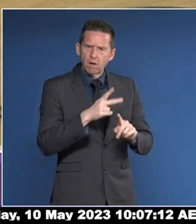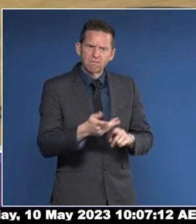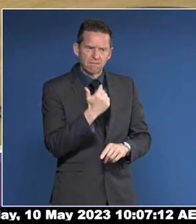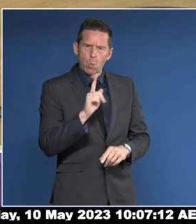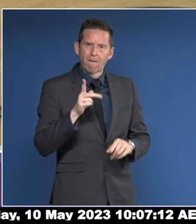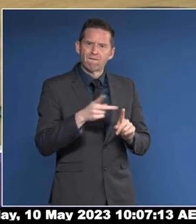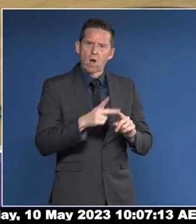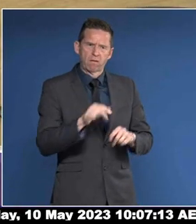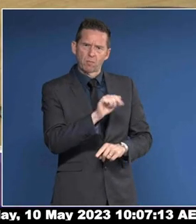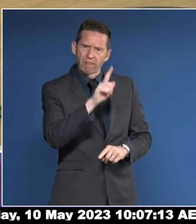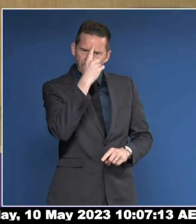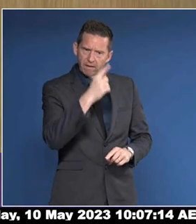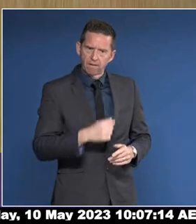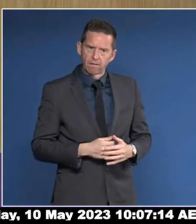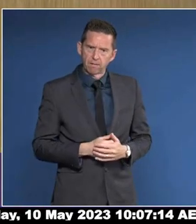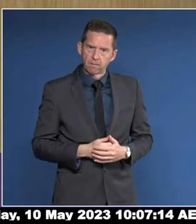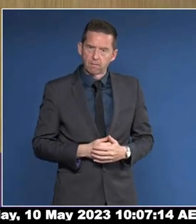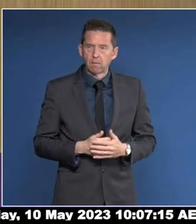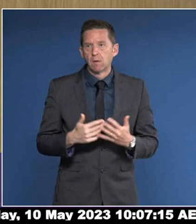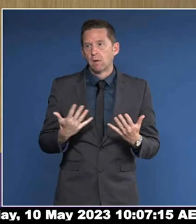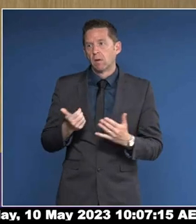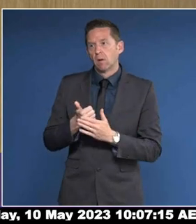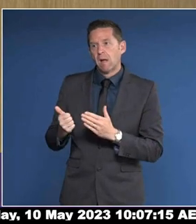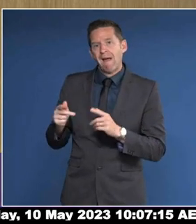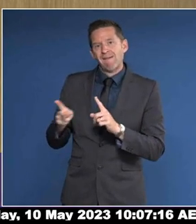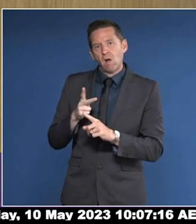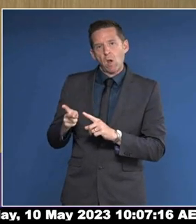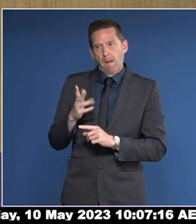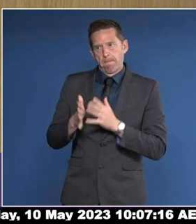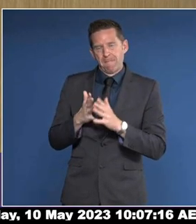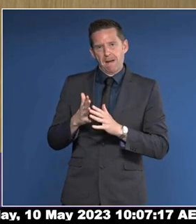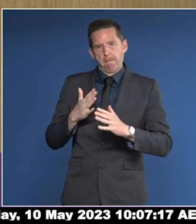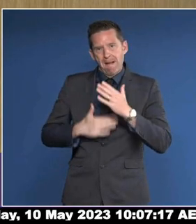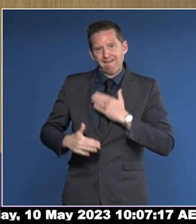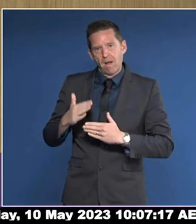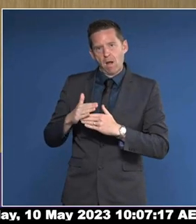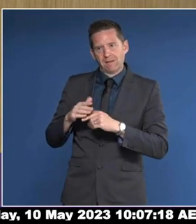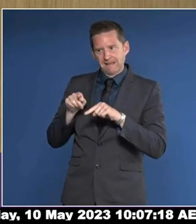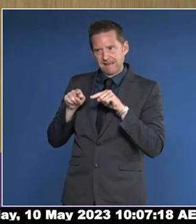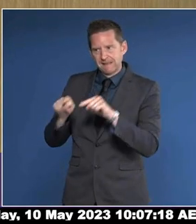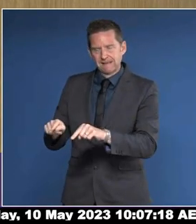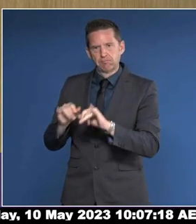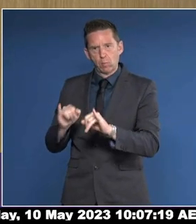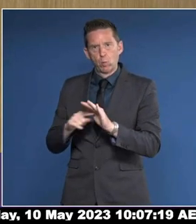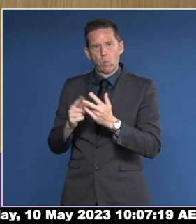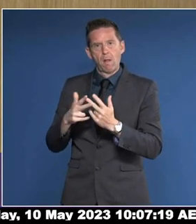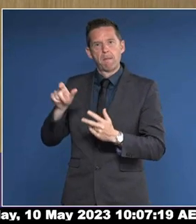Well, typically violence is a violent act towards another resulting in a physical injury.